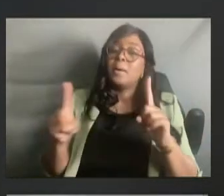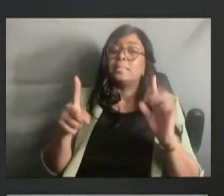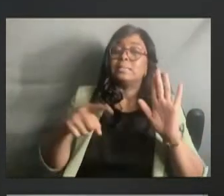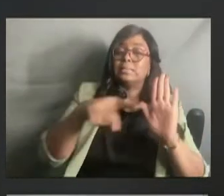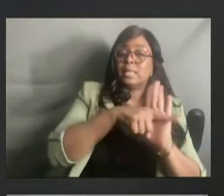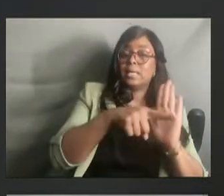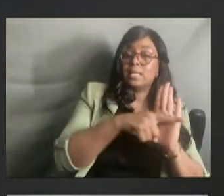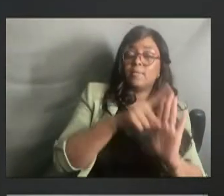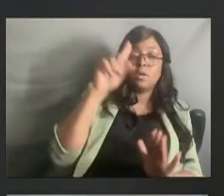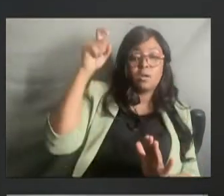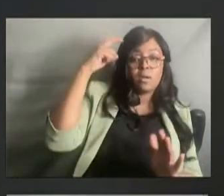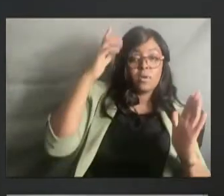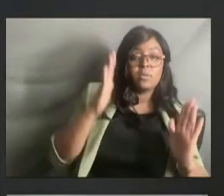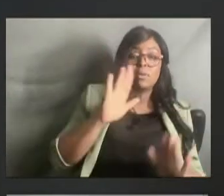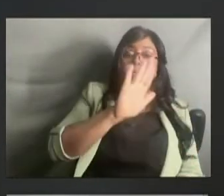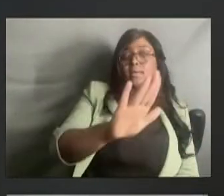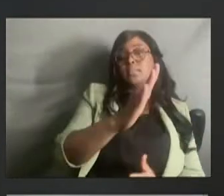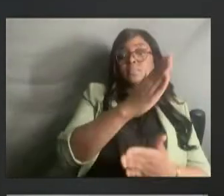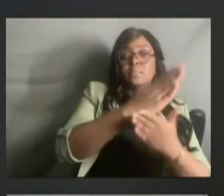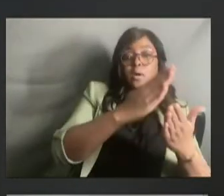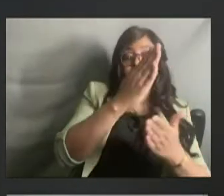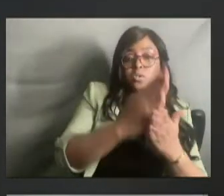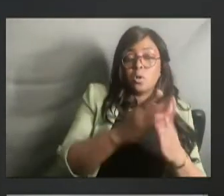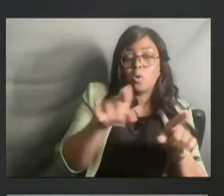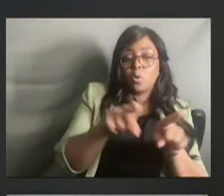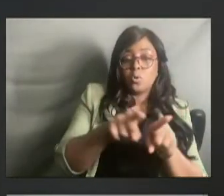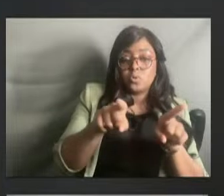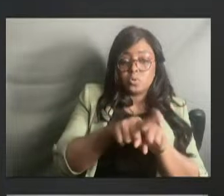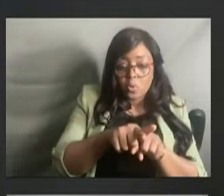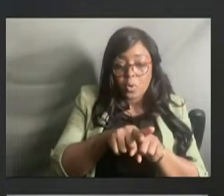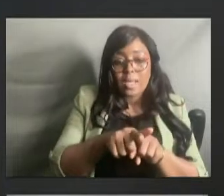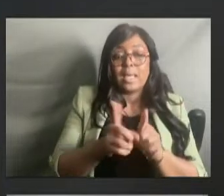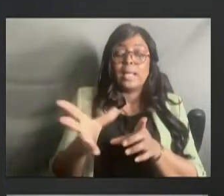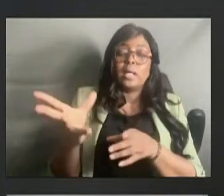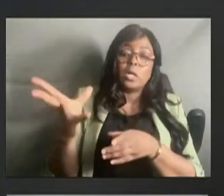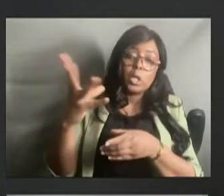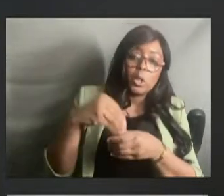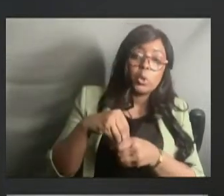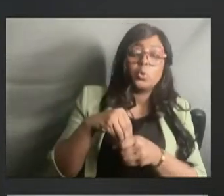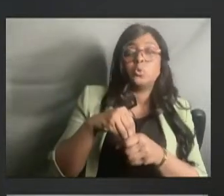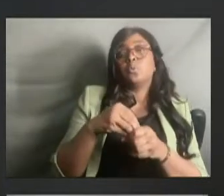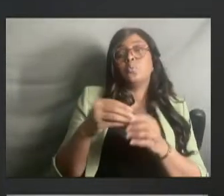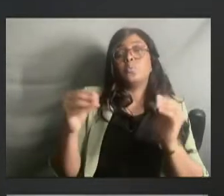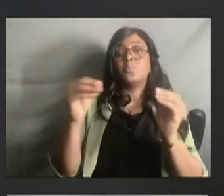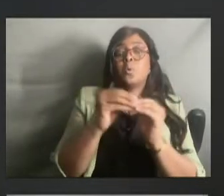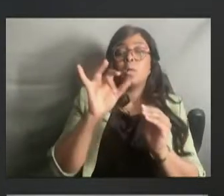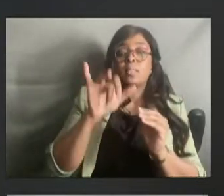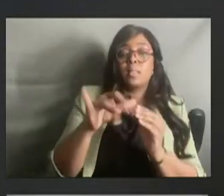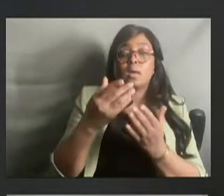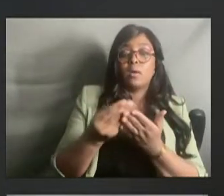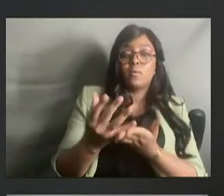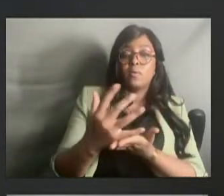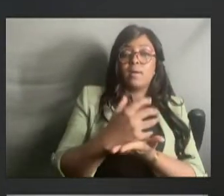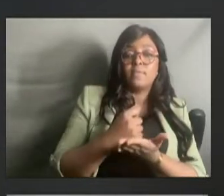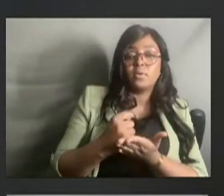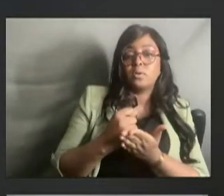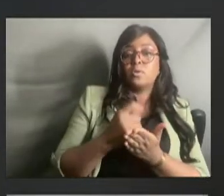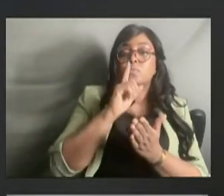Montgomery County. Yay! The downside is that the governor's